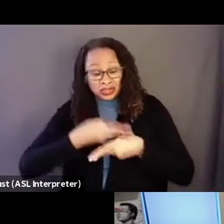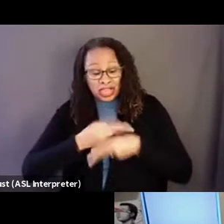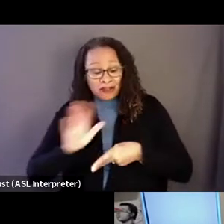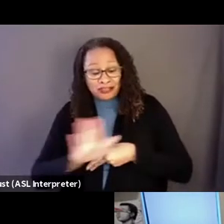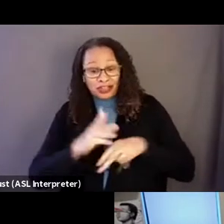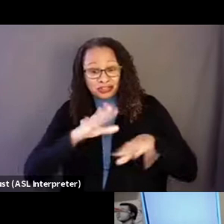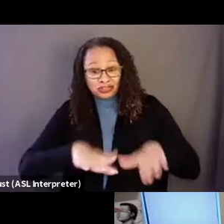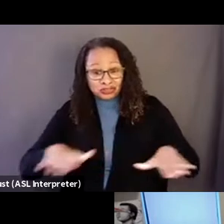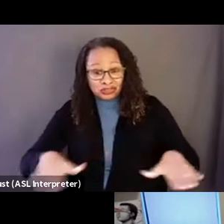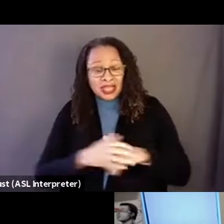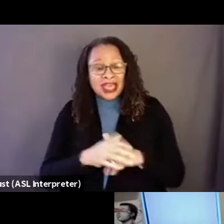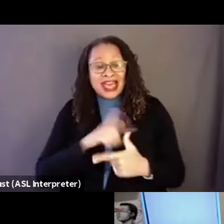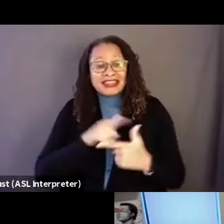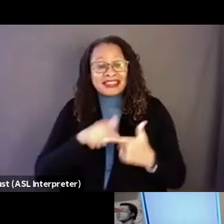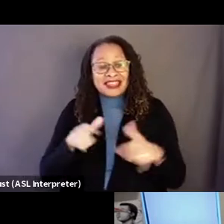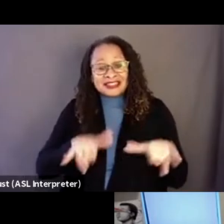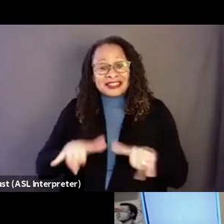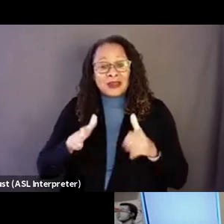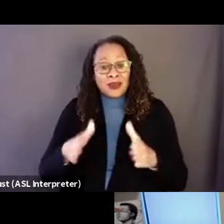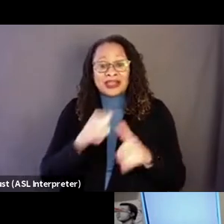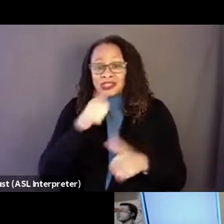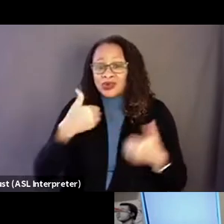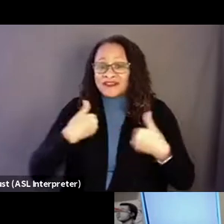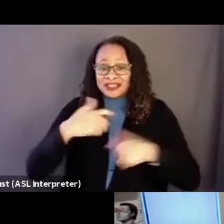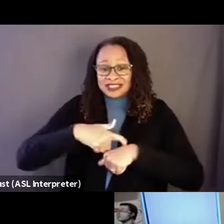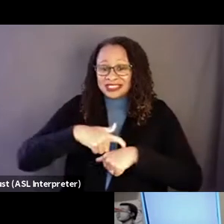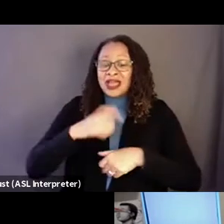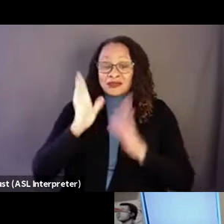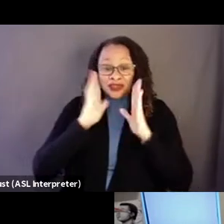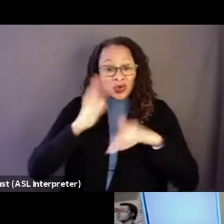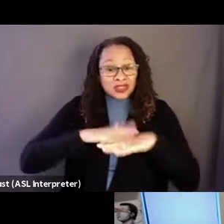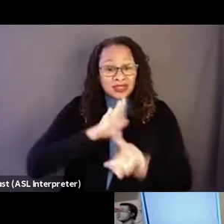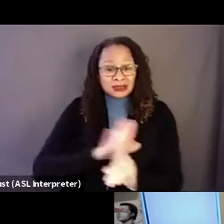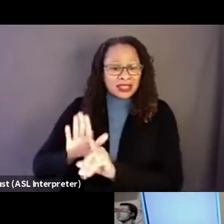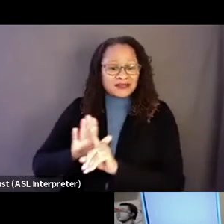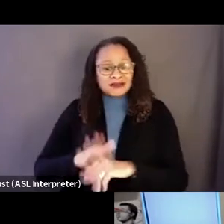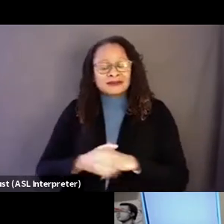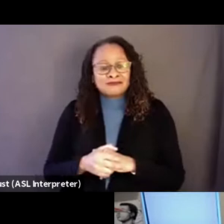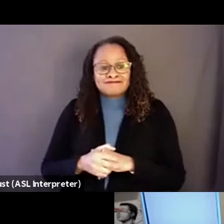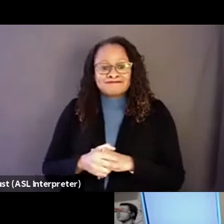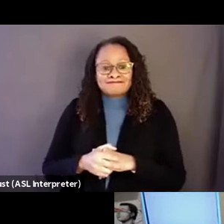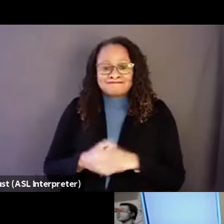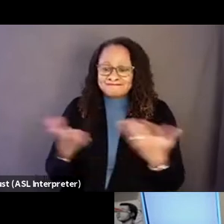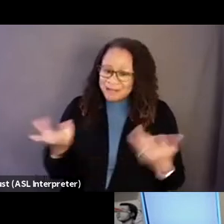And then the same way they don't have the time to focus on themselves. Neither of you seemed to be provided with that,